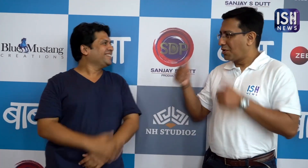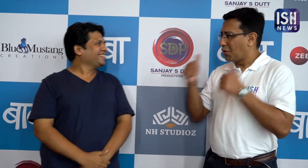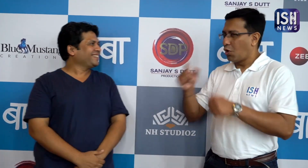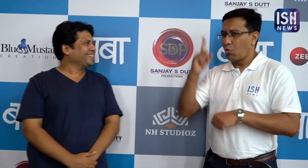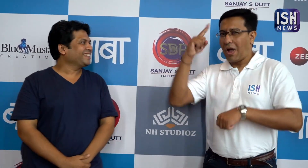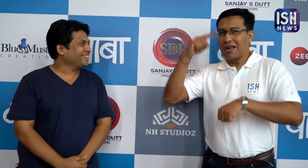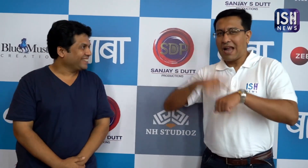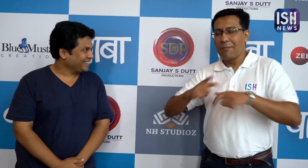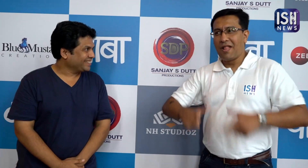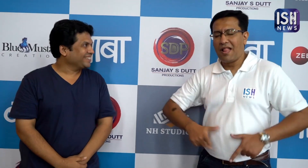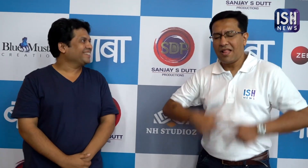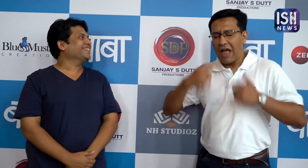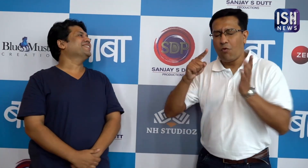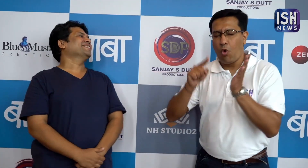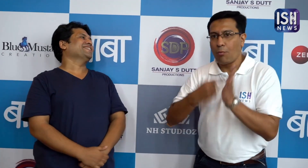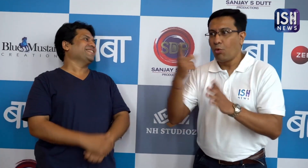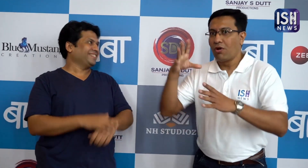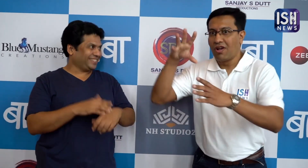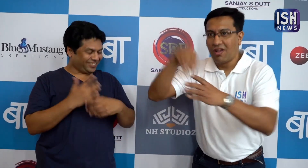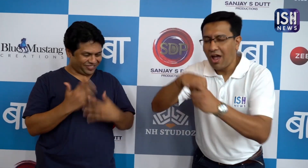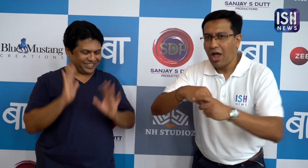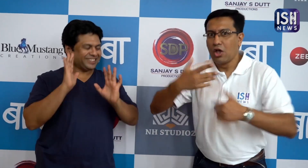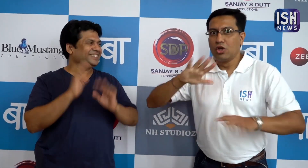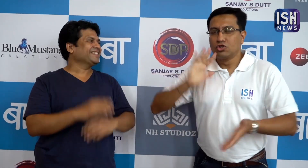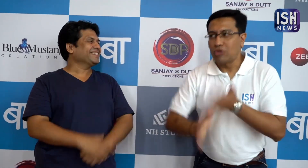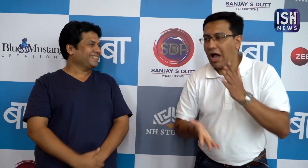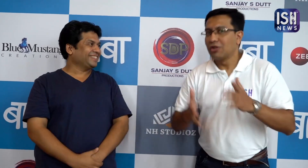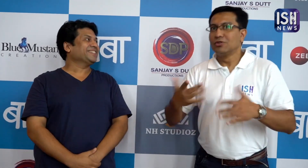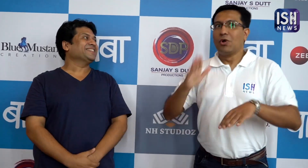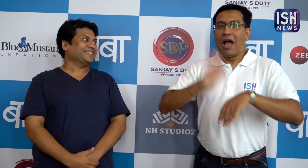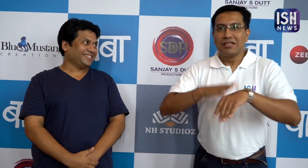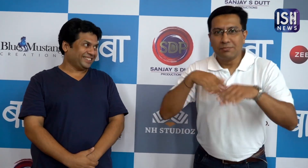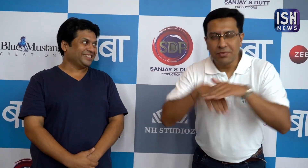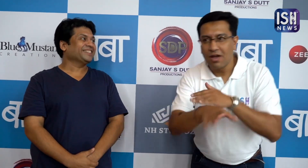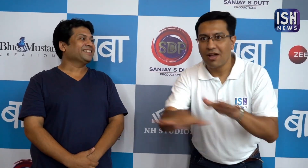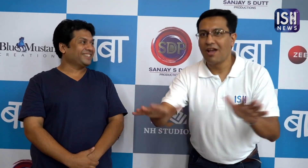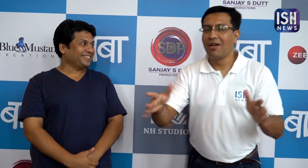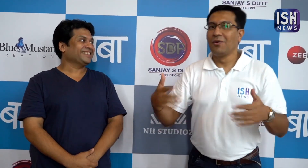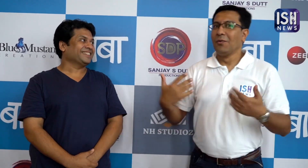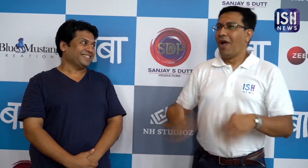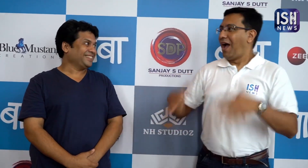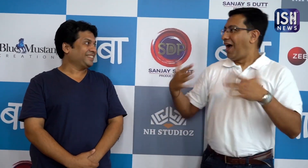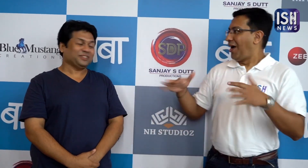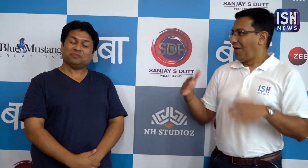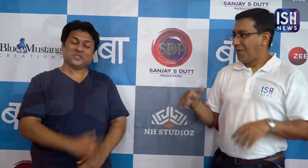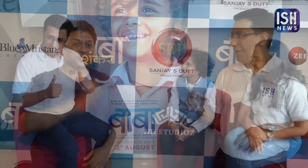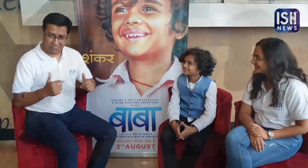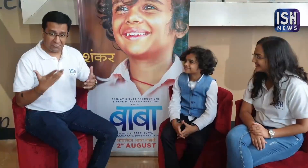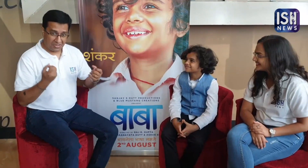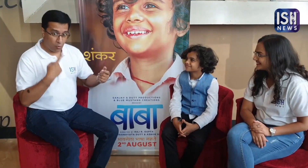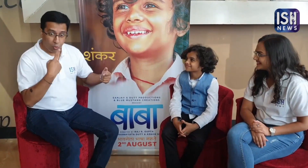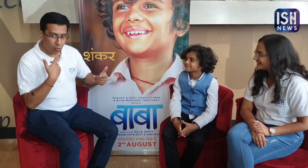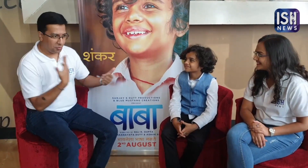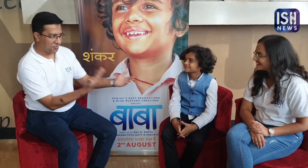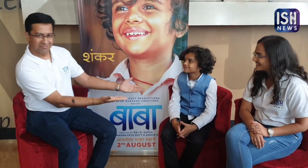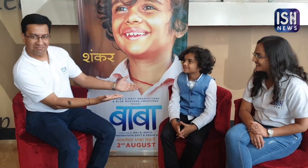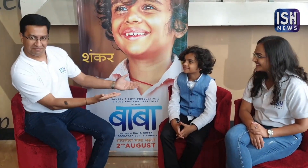Great! This really was a once in a lifetime oppurtunity to take up such a big challenege and enjoy the experience. Do you want to know who I am with?